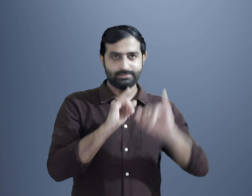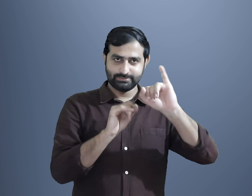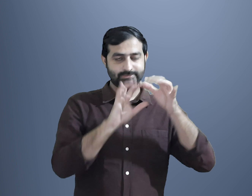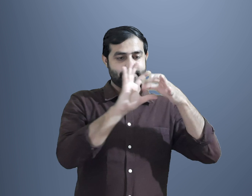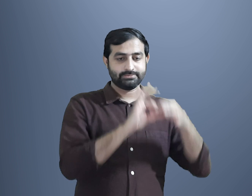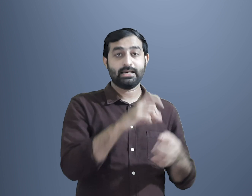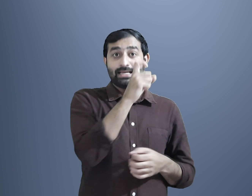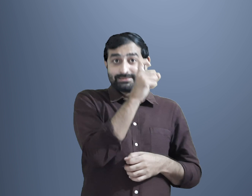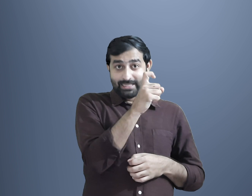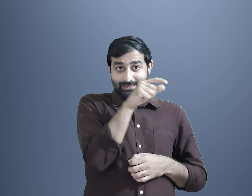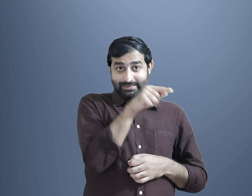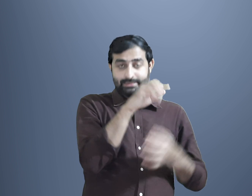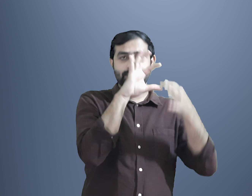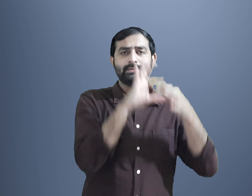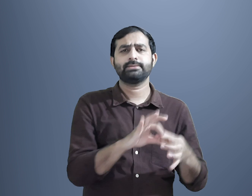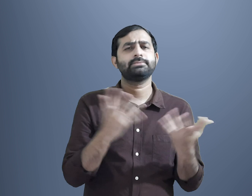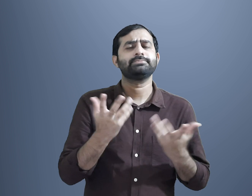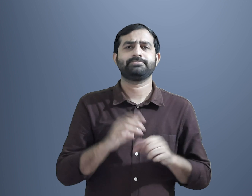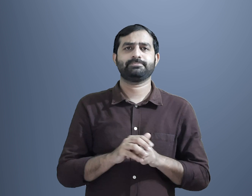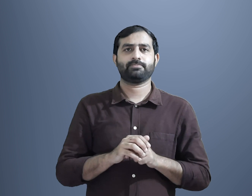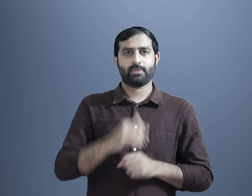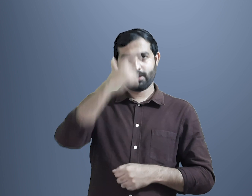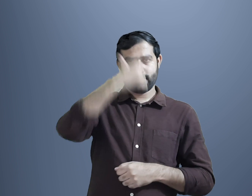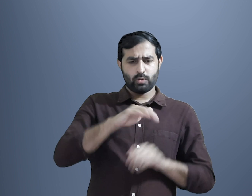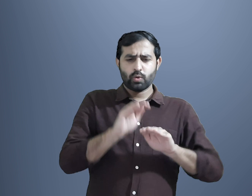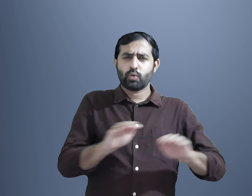Seventh is Informative function.